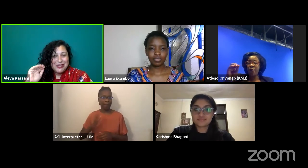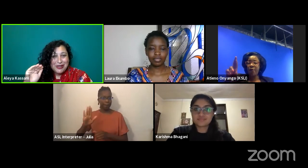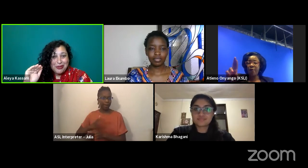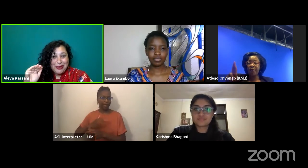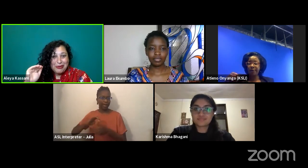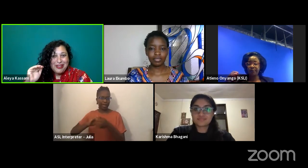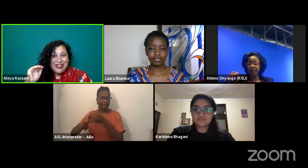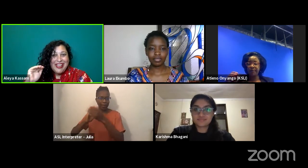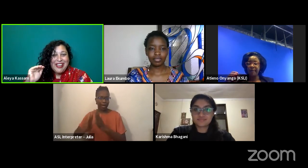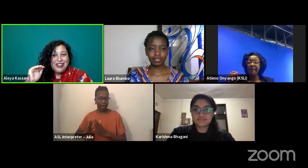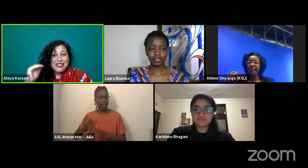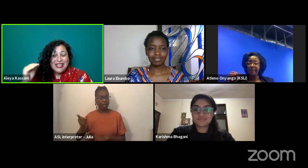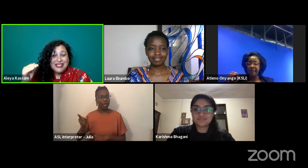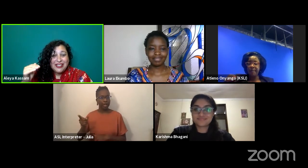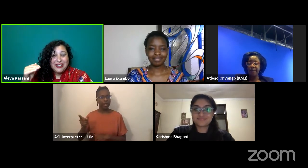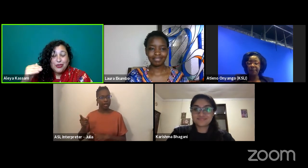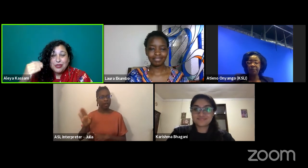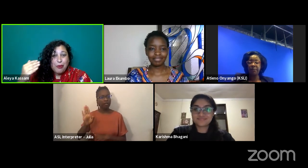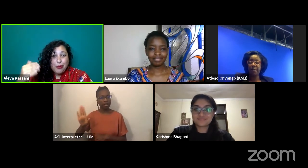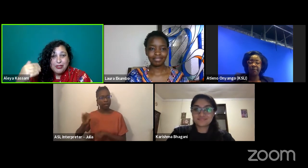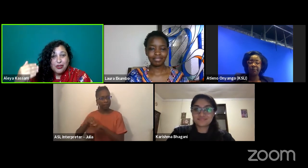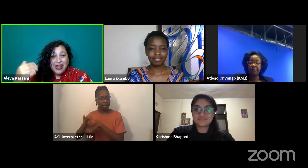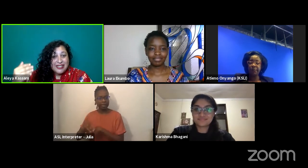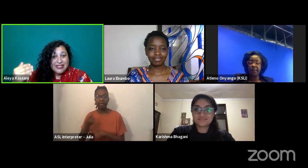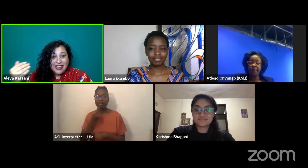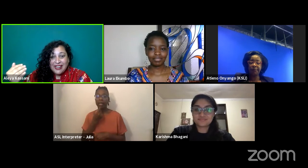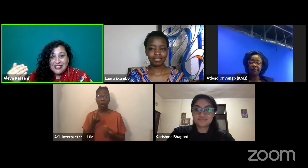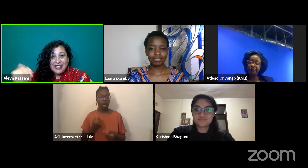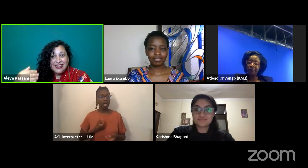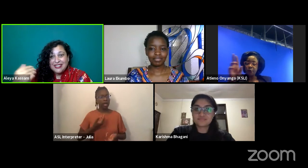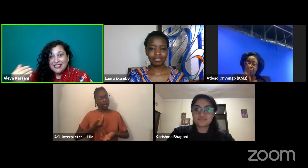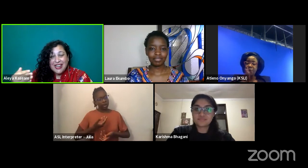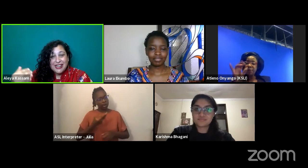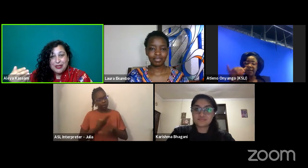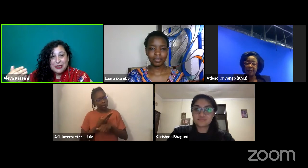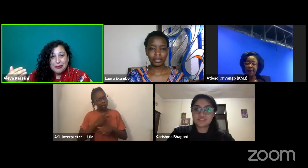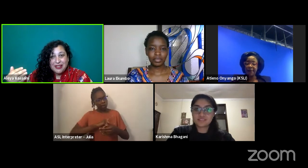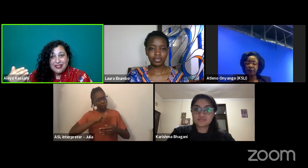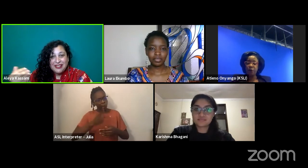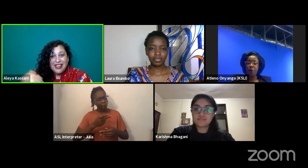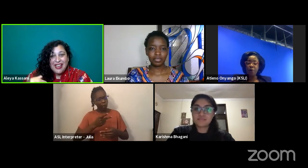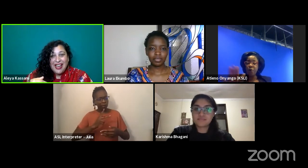she's incredible she says use the poem as your guiding light and that's exactly what it's been.